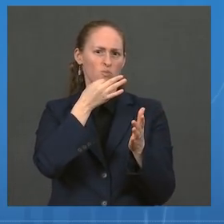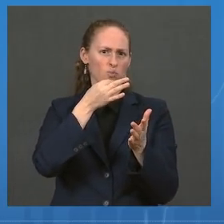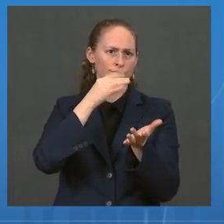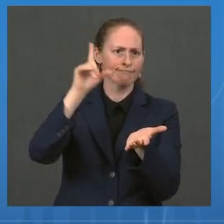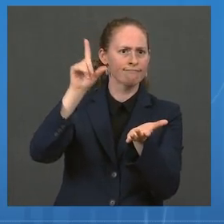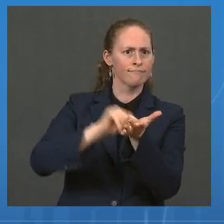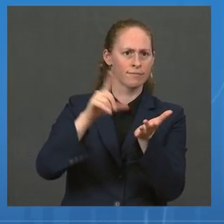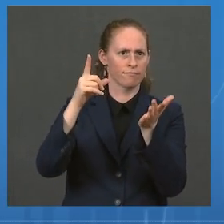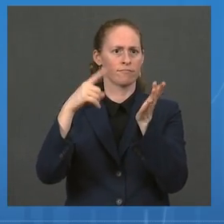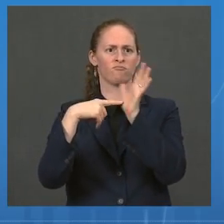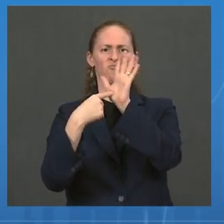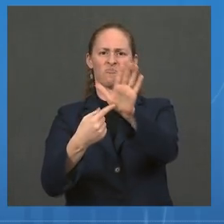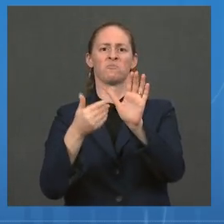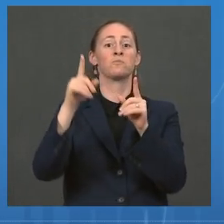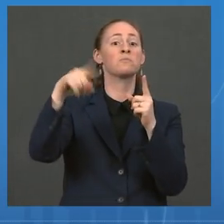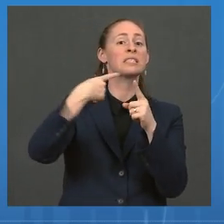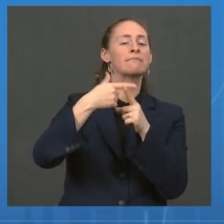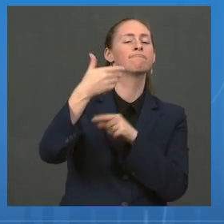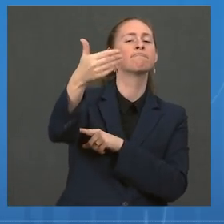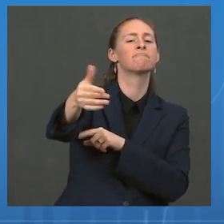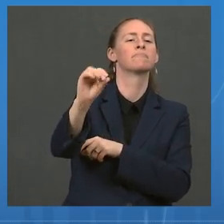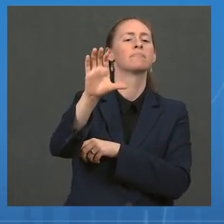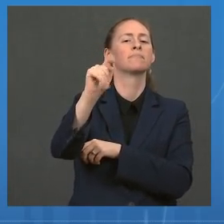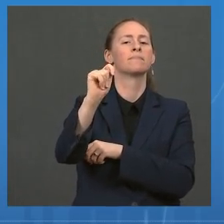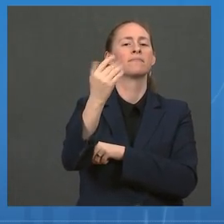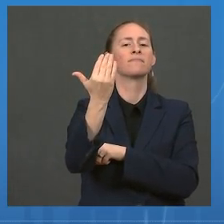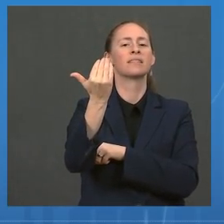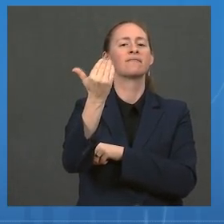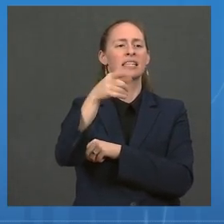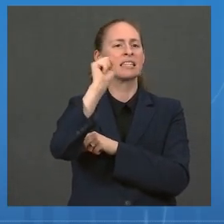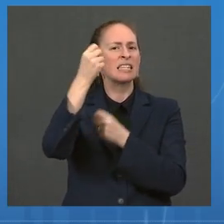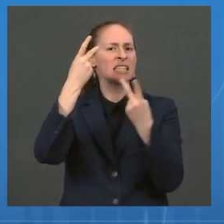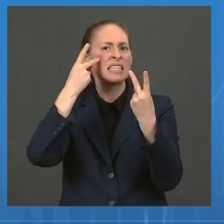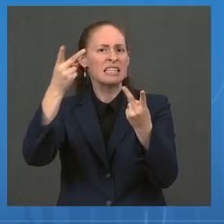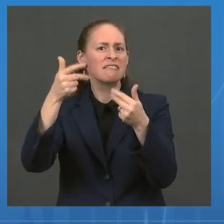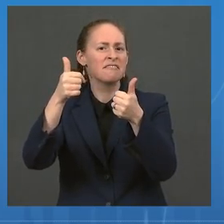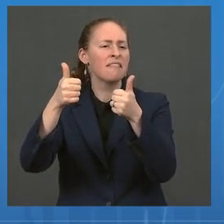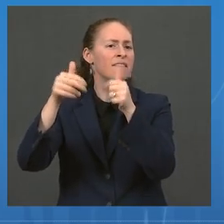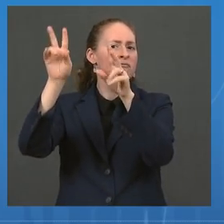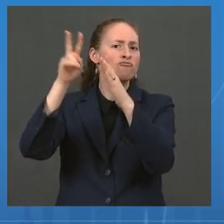and continue throughout the flu season. Each week, we publish comprehensive data